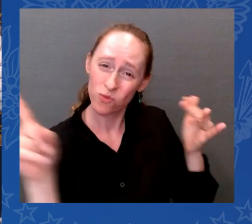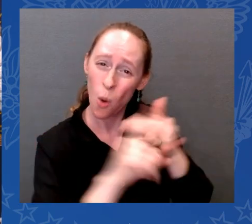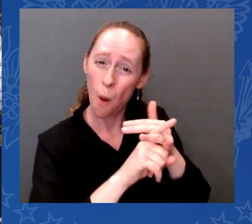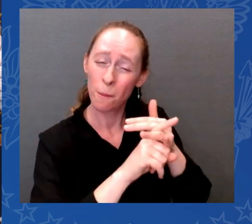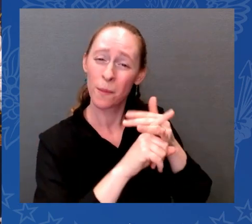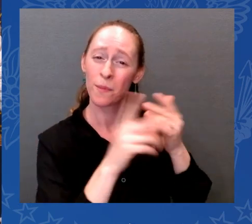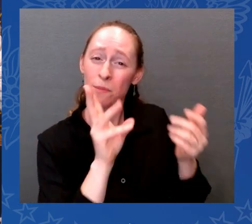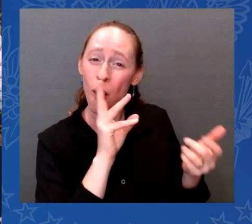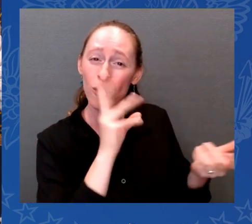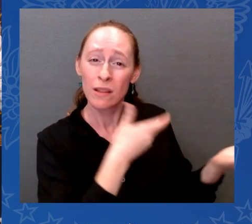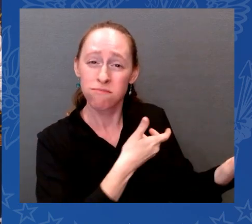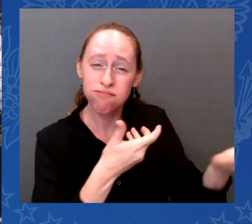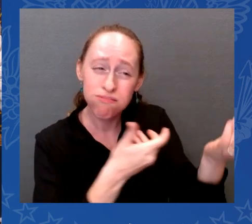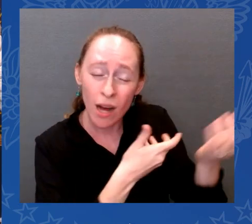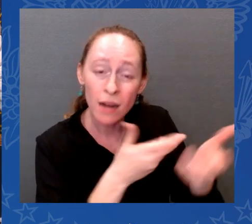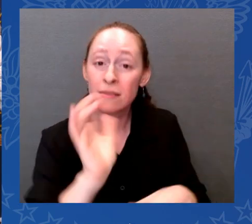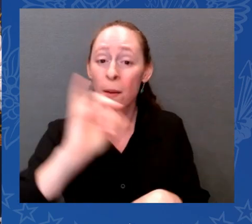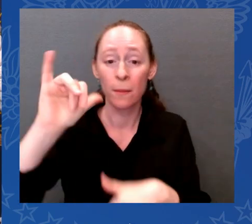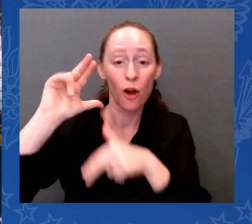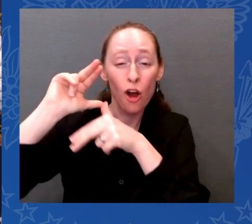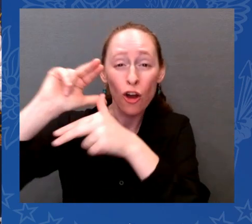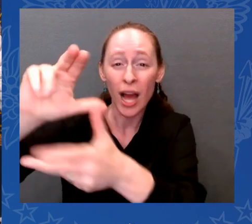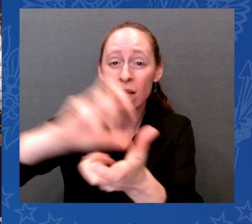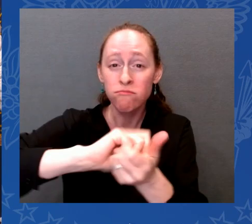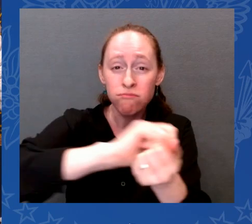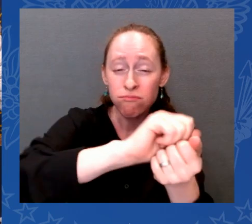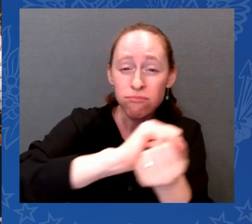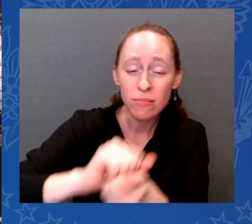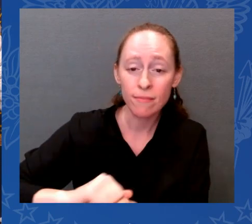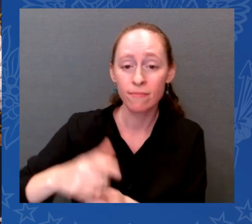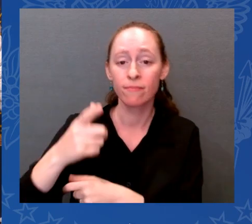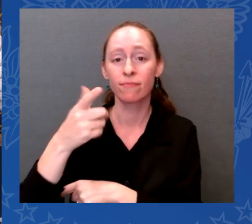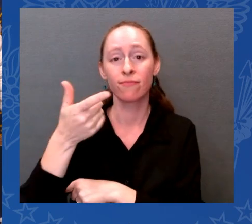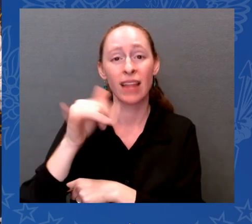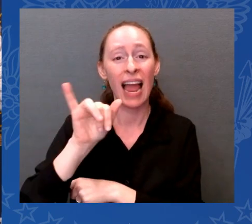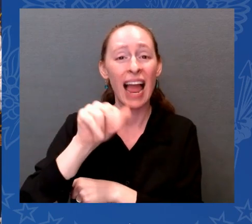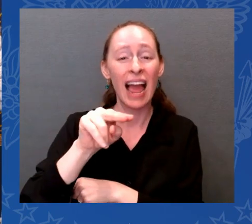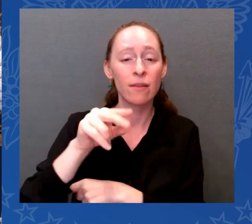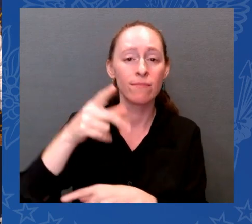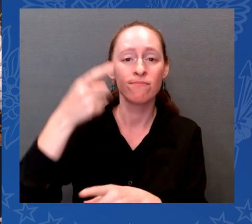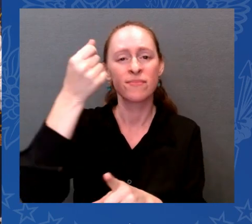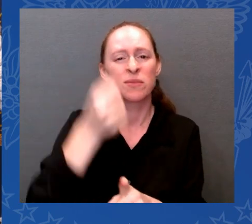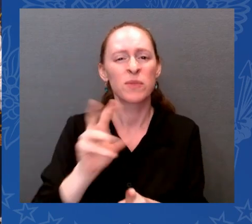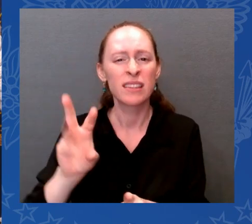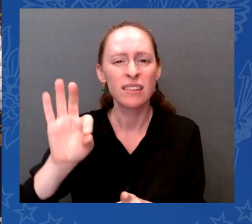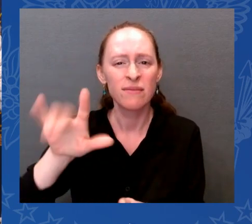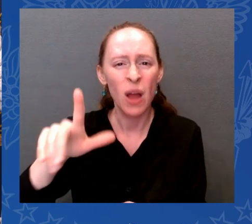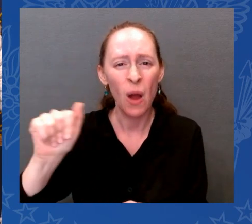And, by the way, I point out that I've flown over just -- just the last 18 months,